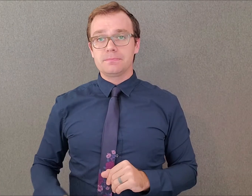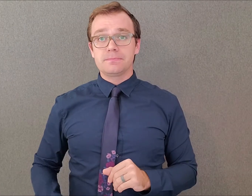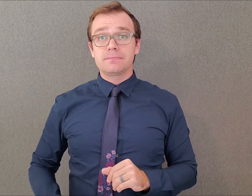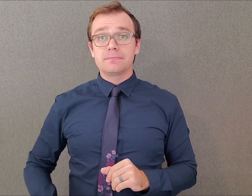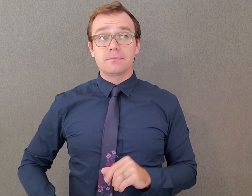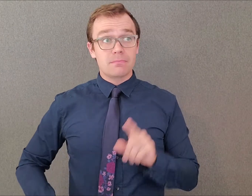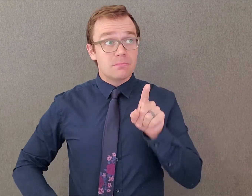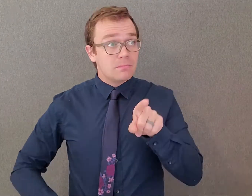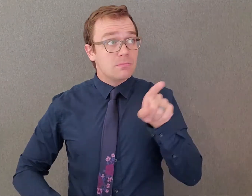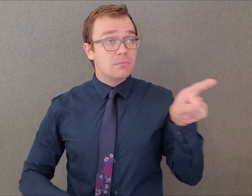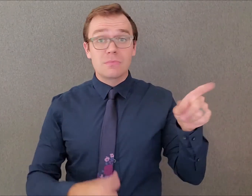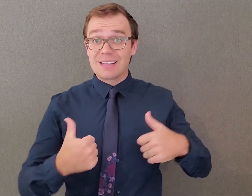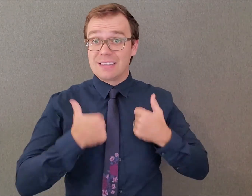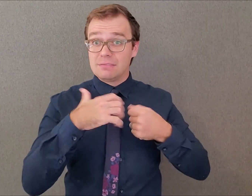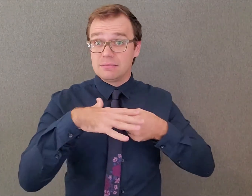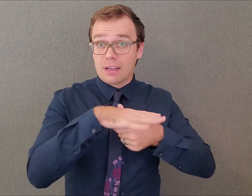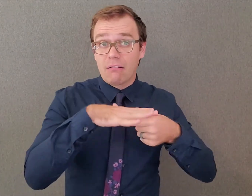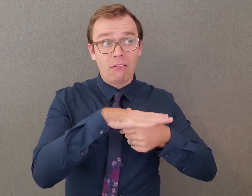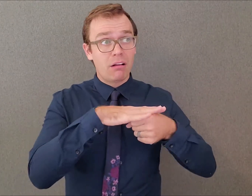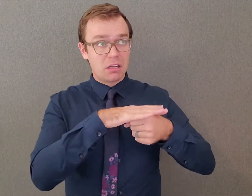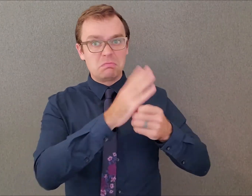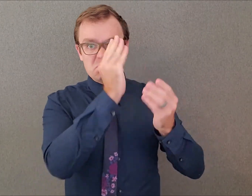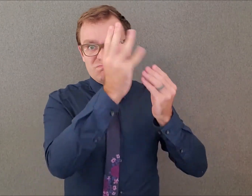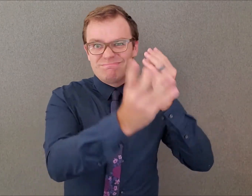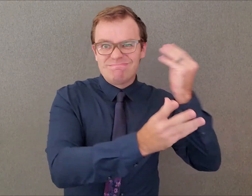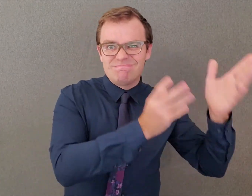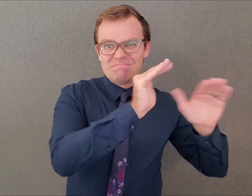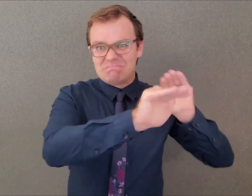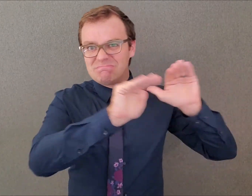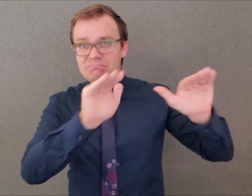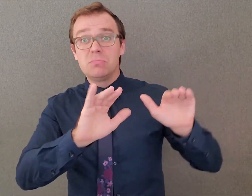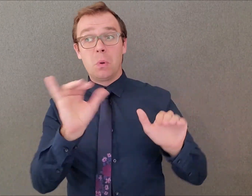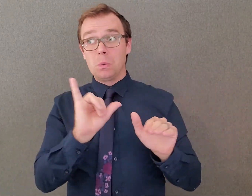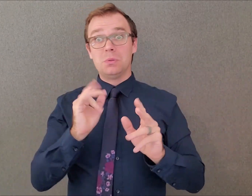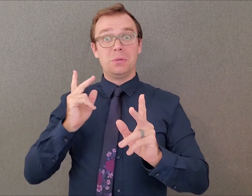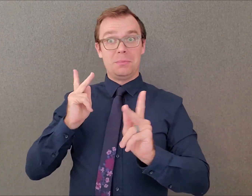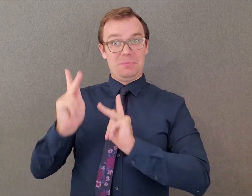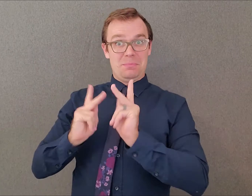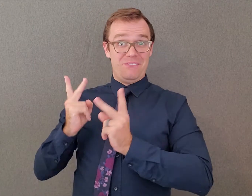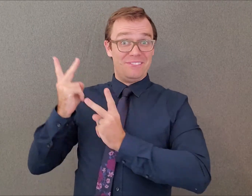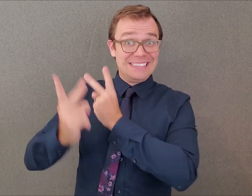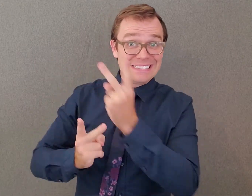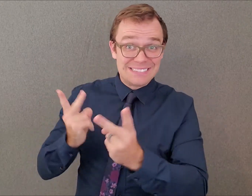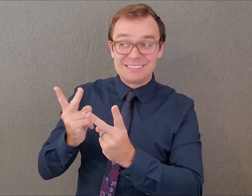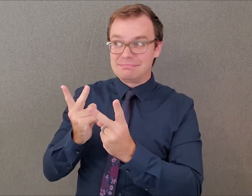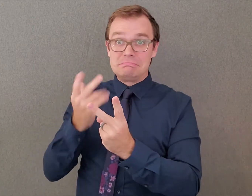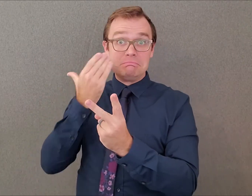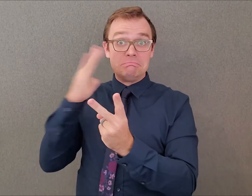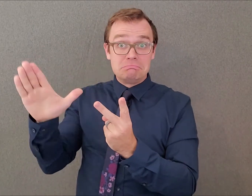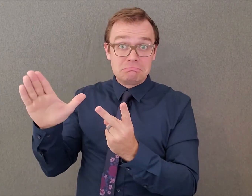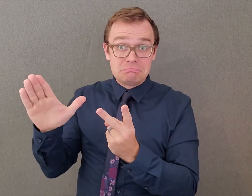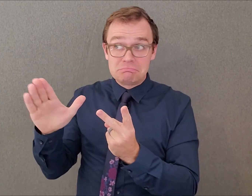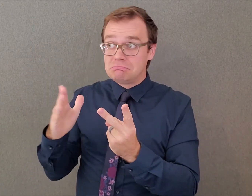Inform affected neighbors. Your neighbors, and particularly visitors to Colorado,